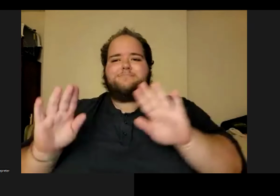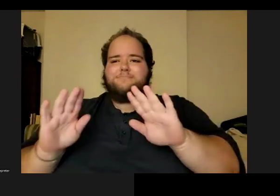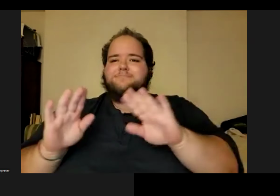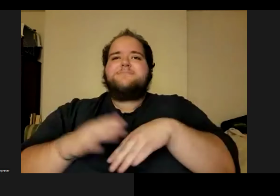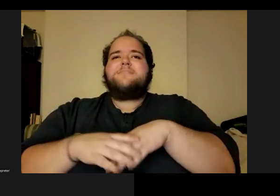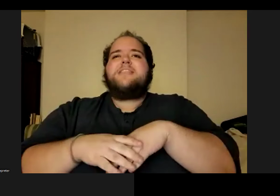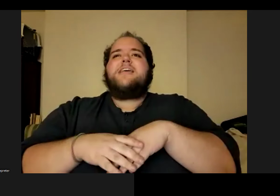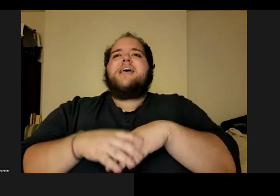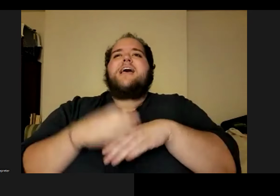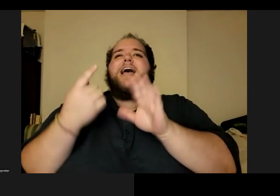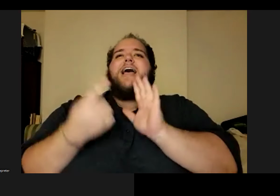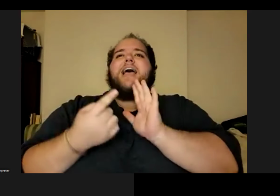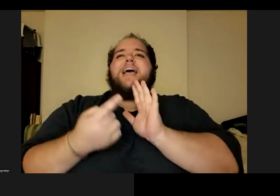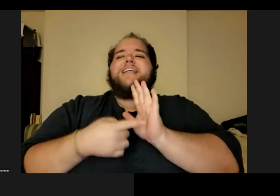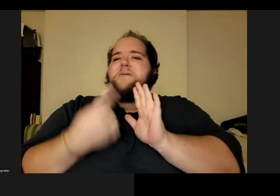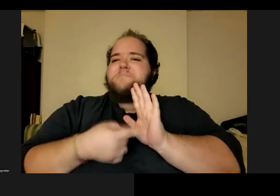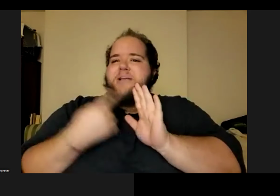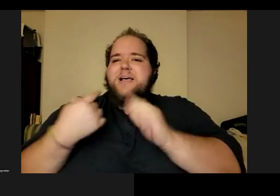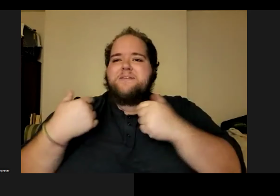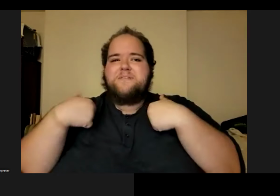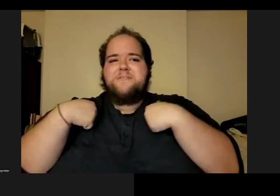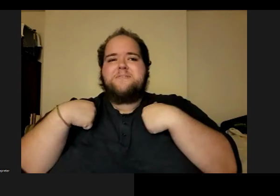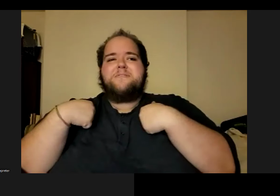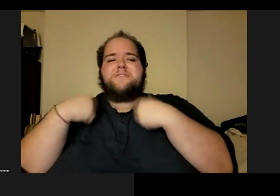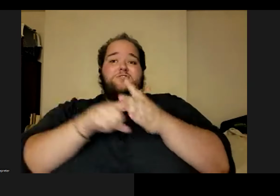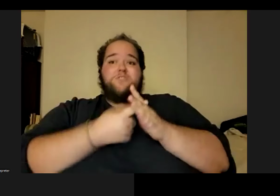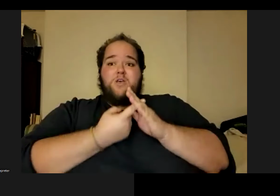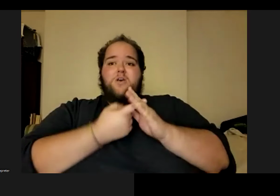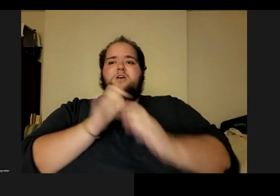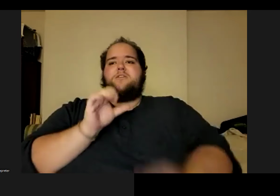Sometimes I will write my CV first, like I'll update my cv